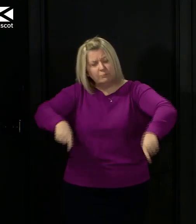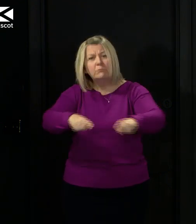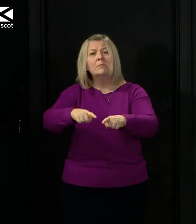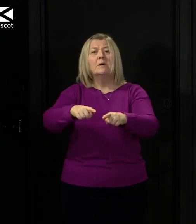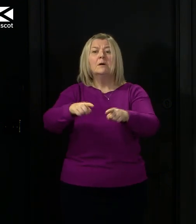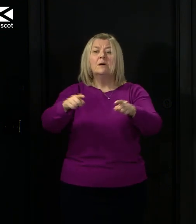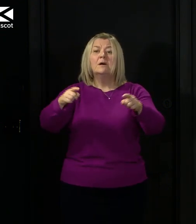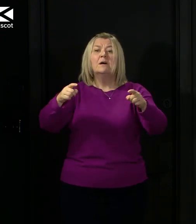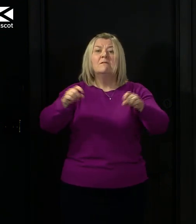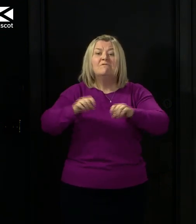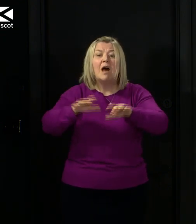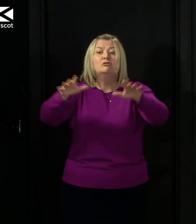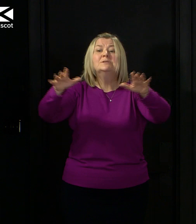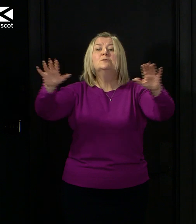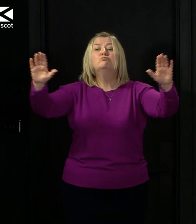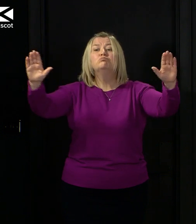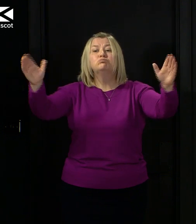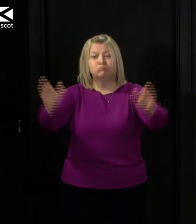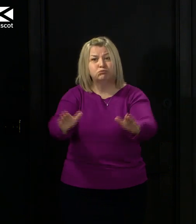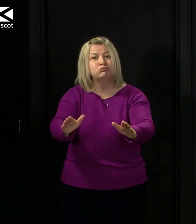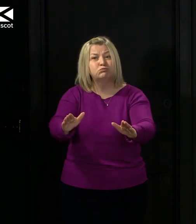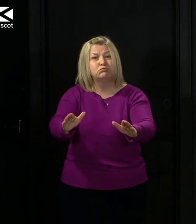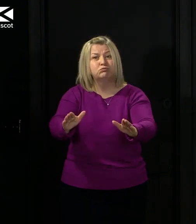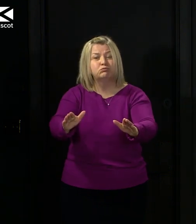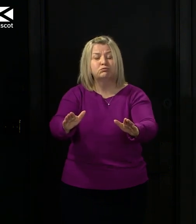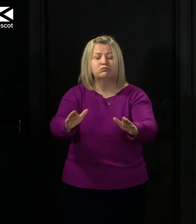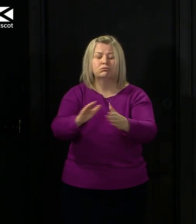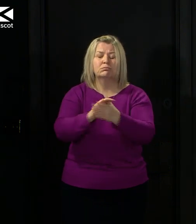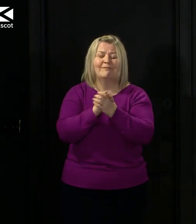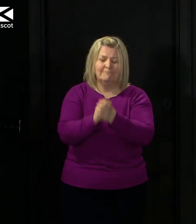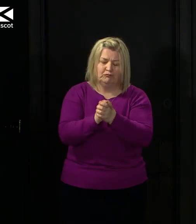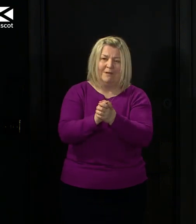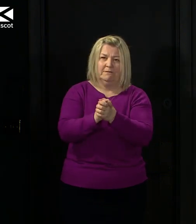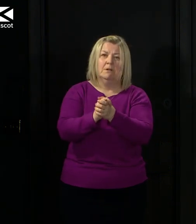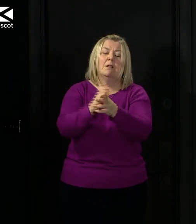protect the NHS and save lives. I am deeply grateful to everybody who is doing that and